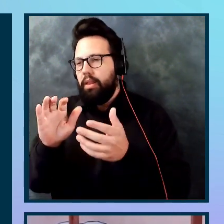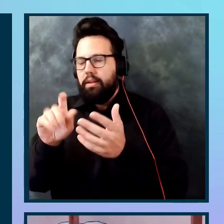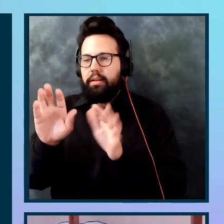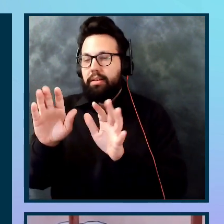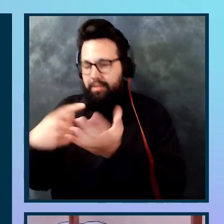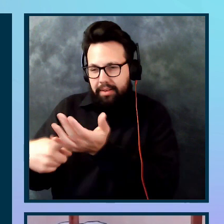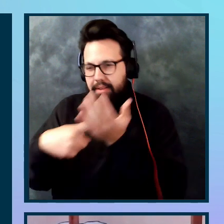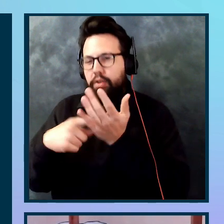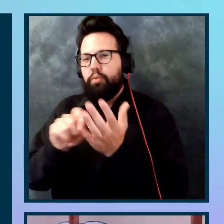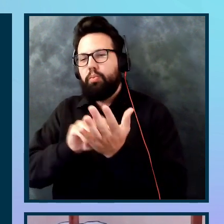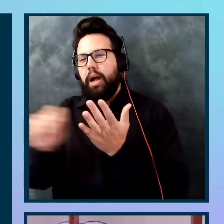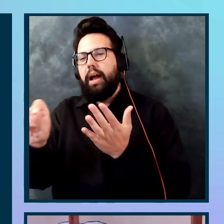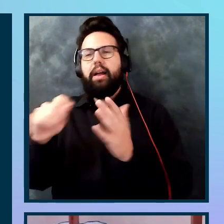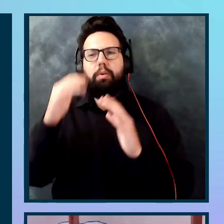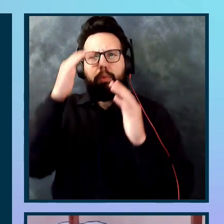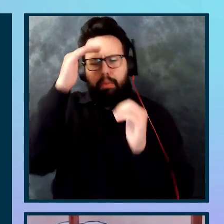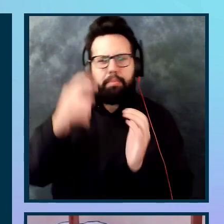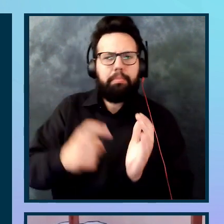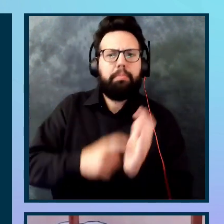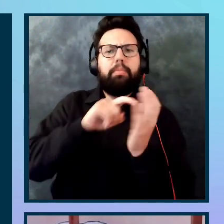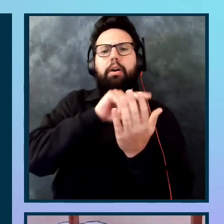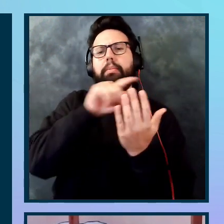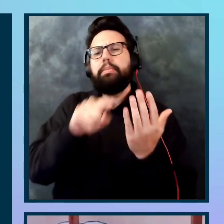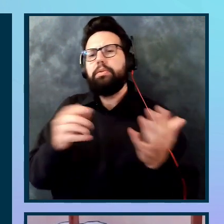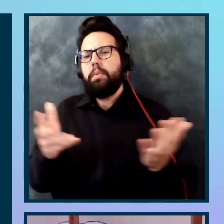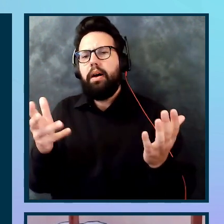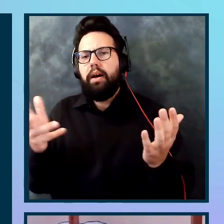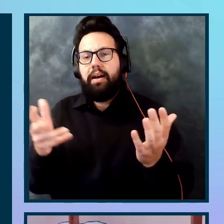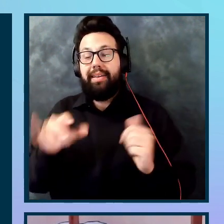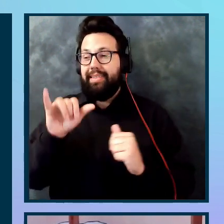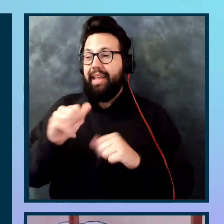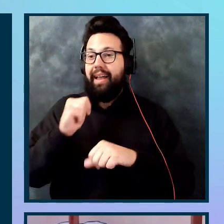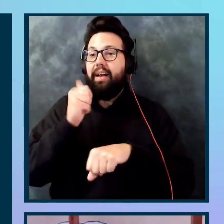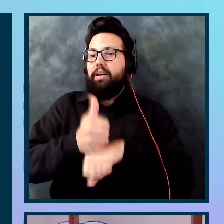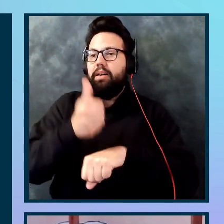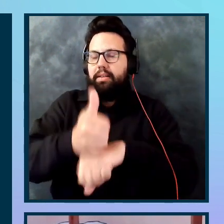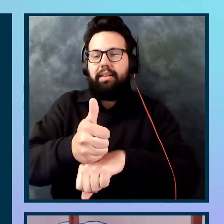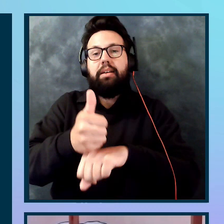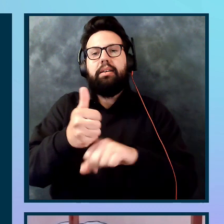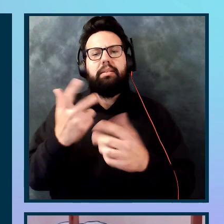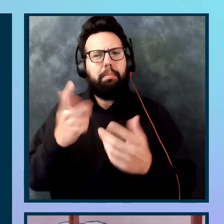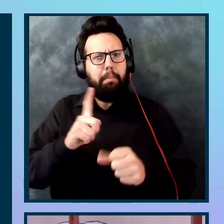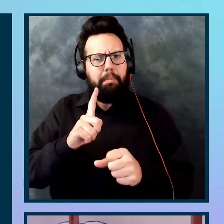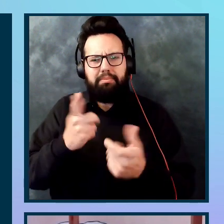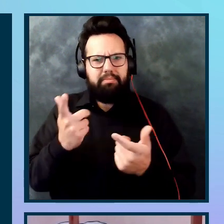as concrete examples, in a plain, easy-to-read human language